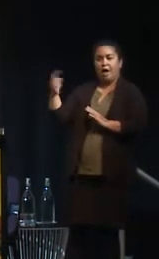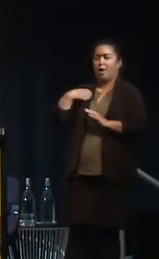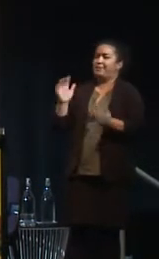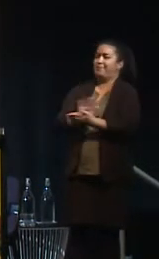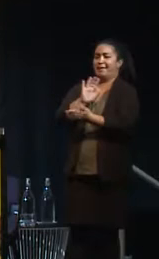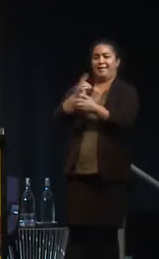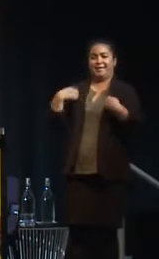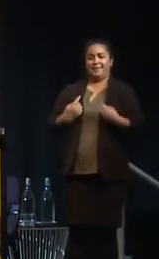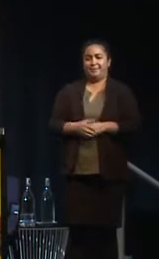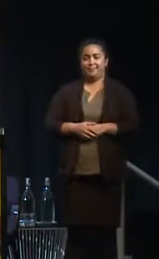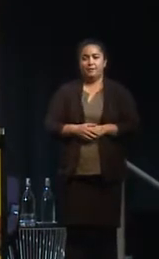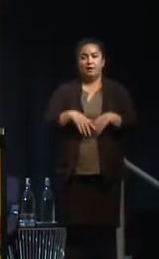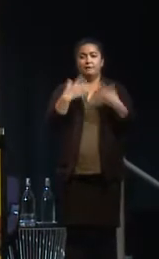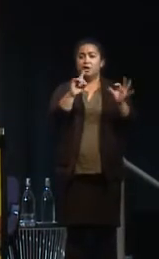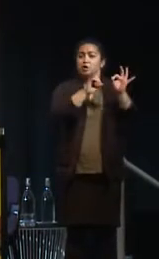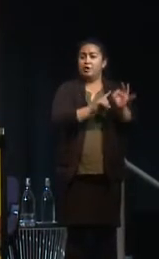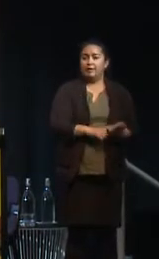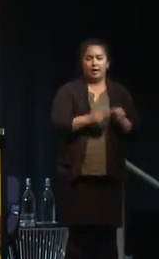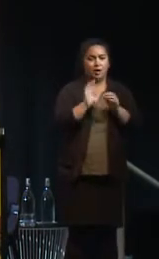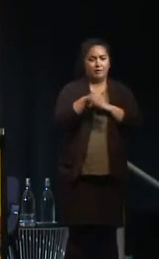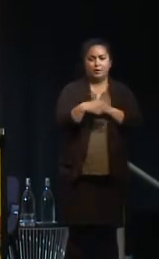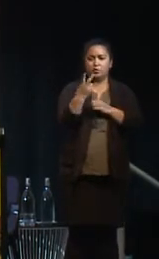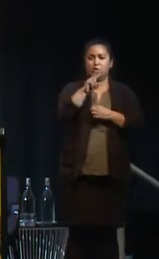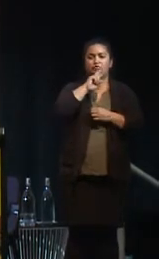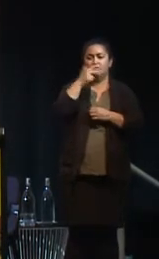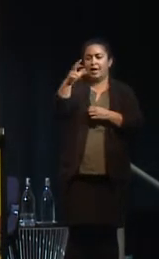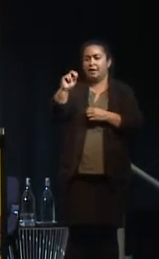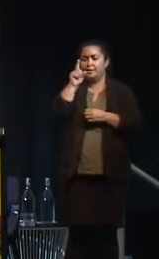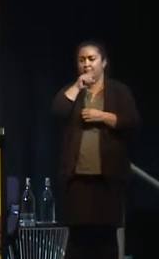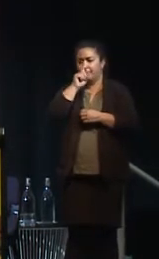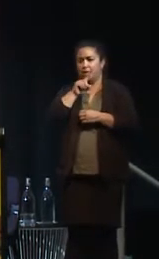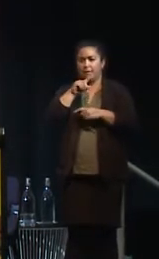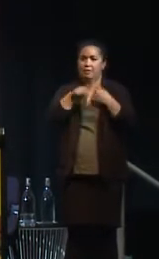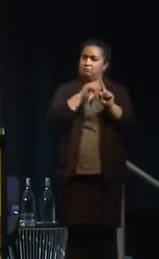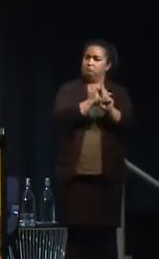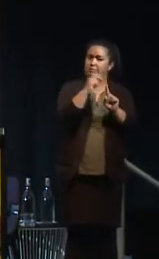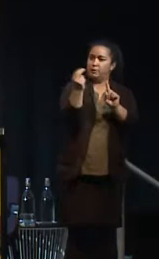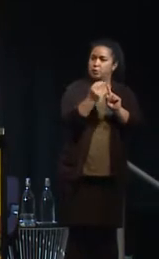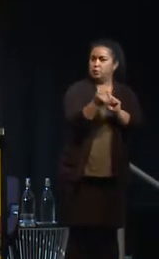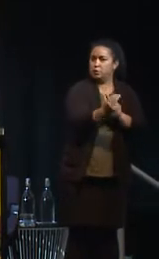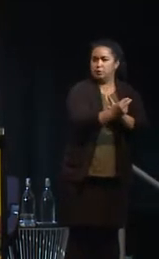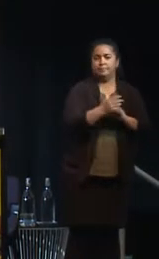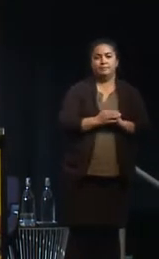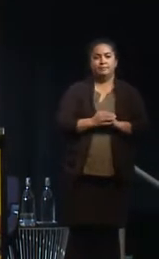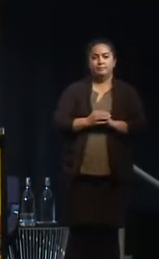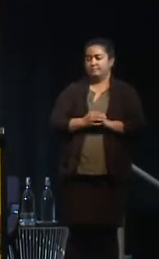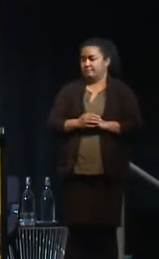We surveyed more than 280 people about their personal views. “So it's just really how we kind of get there”